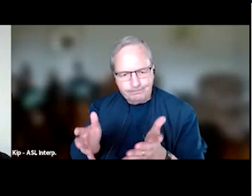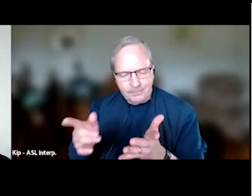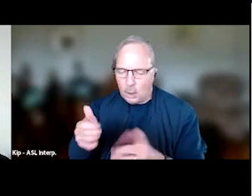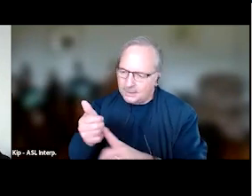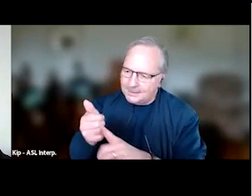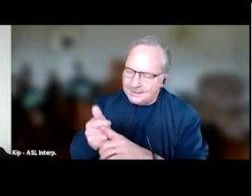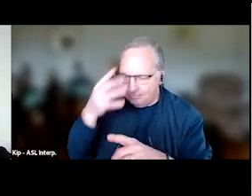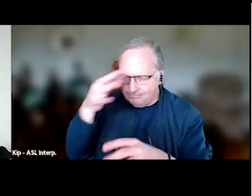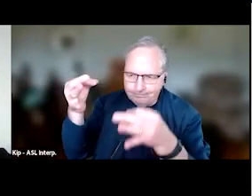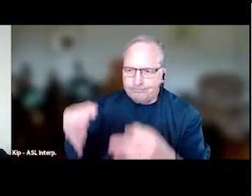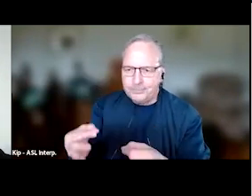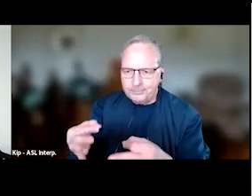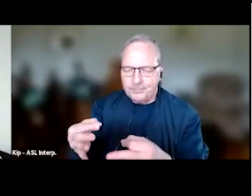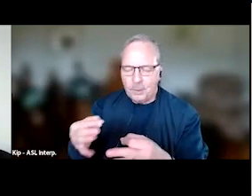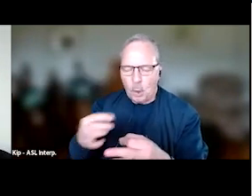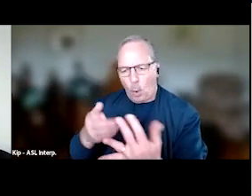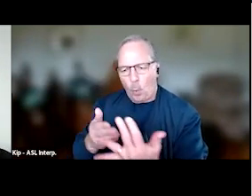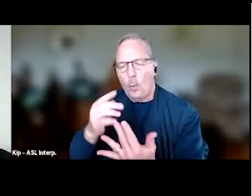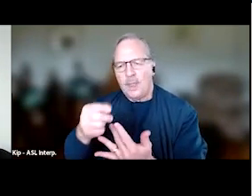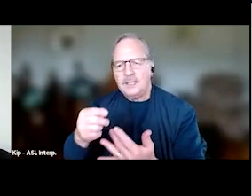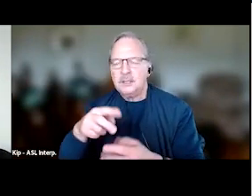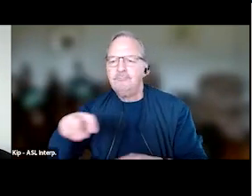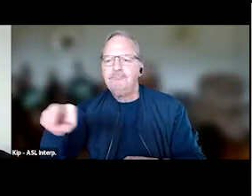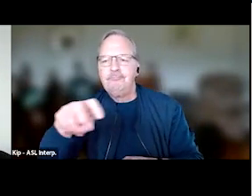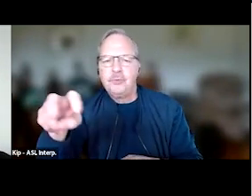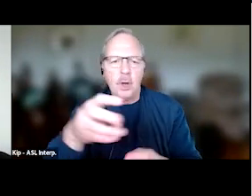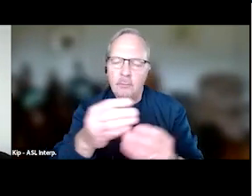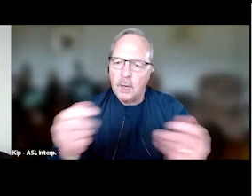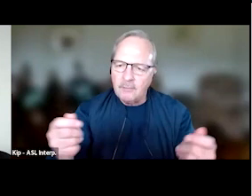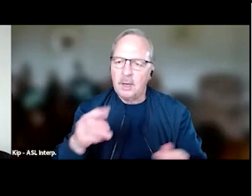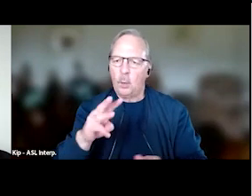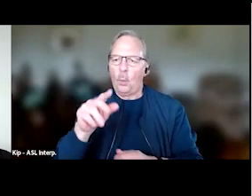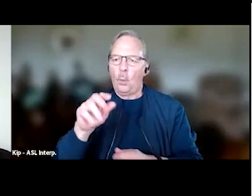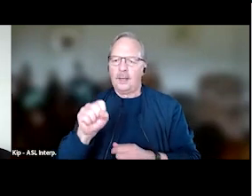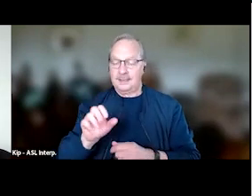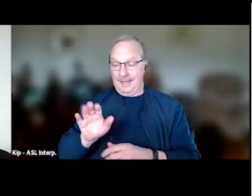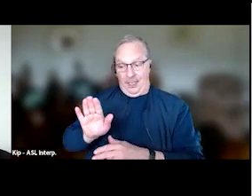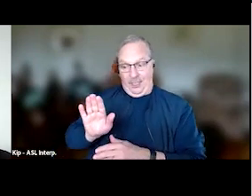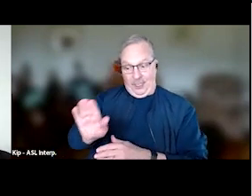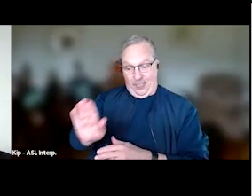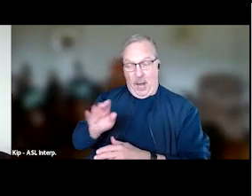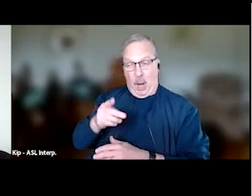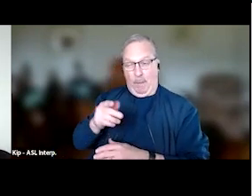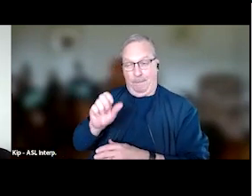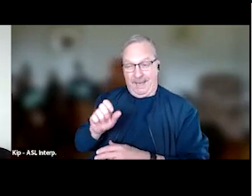for them to go through this journey of recovery and wellness at their own pace. It's also important as a value